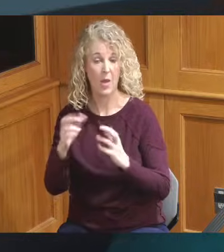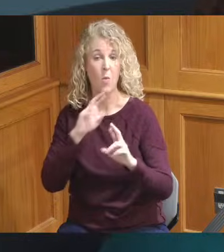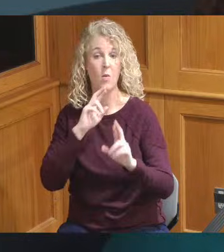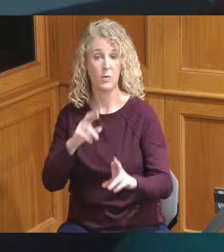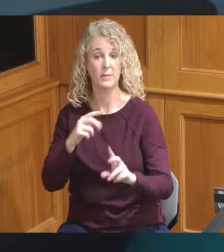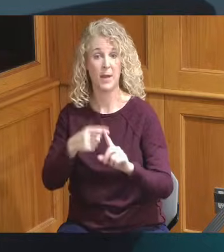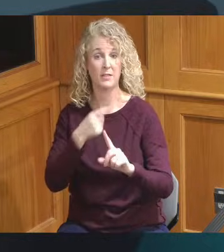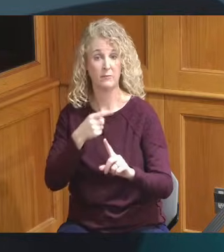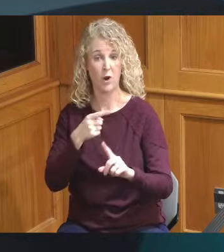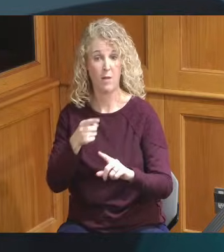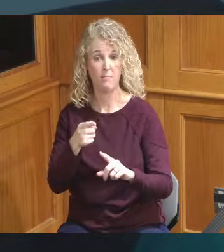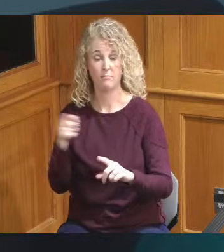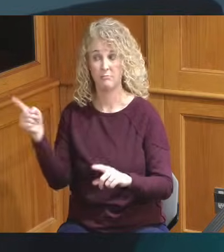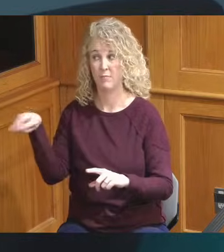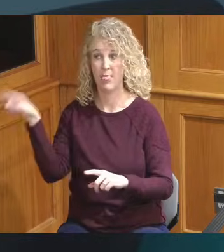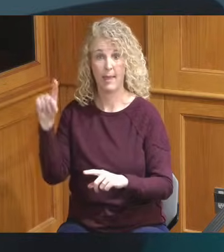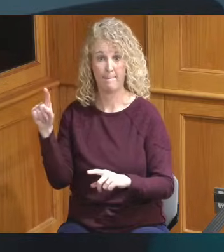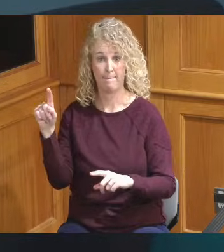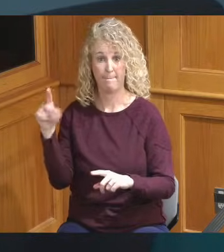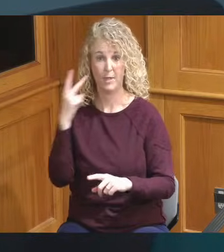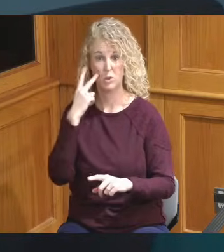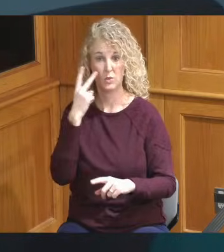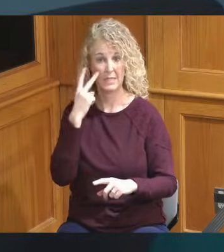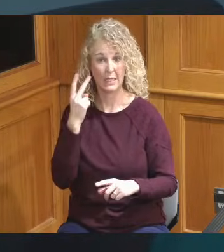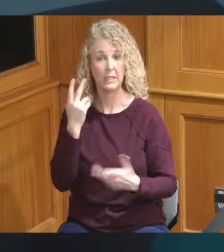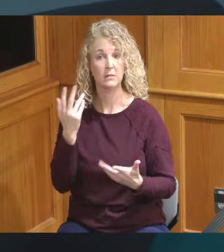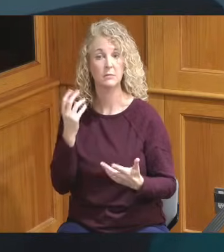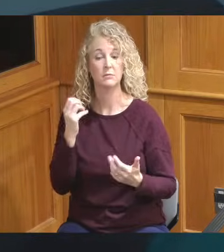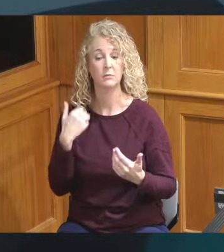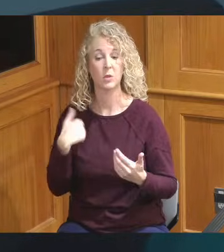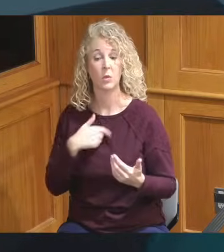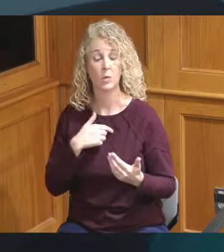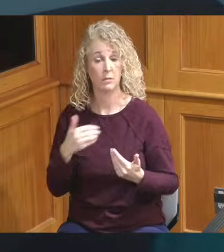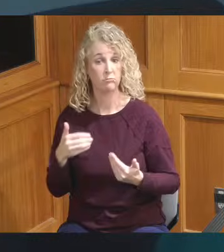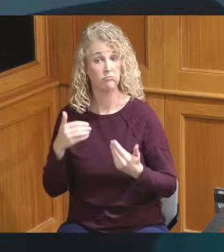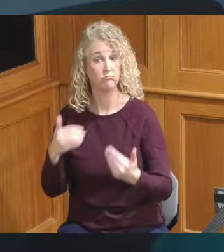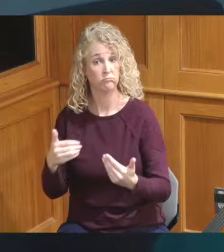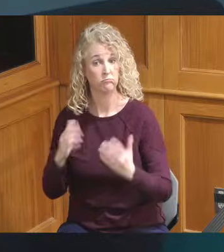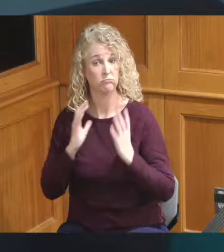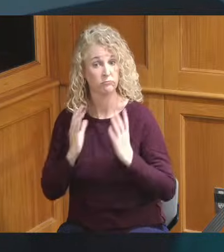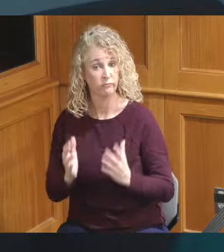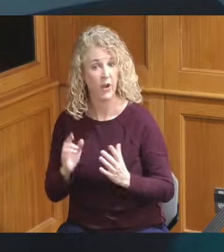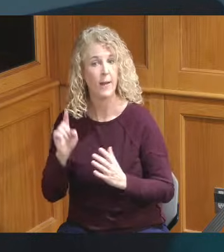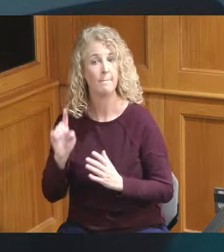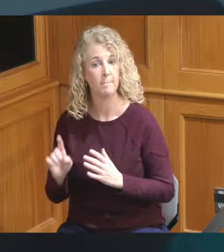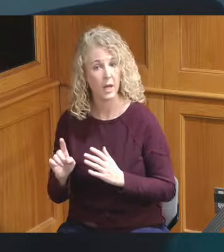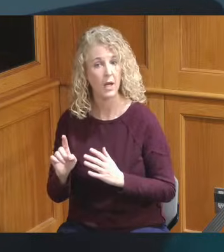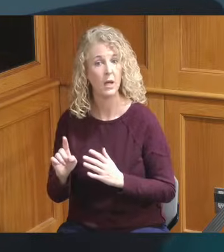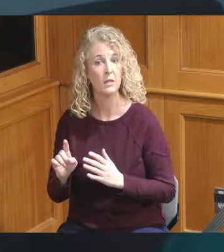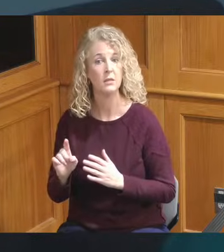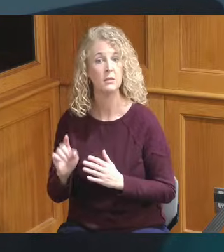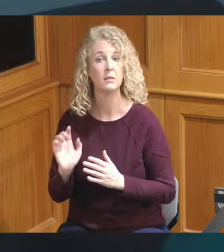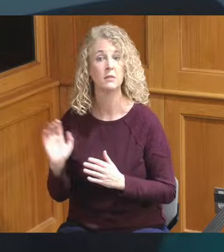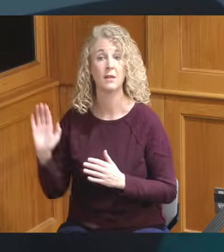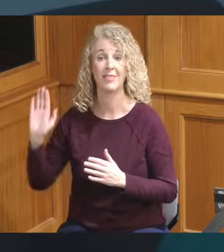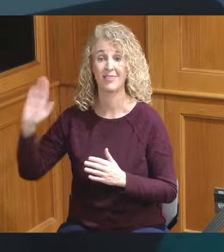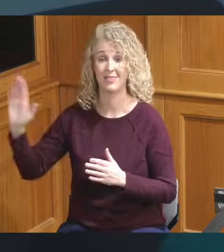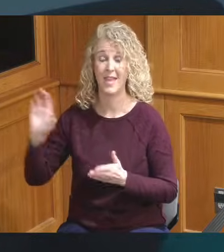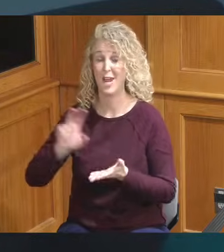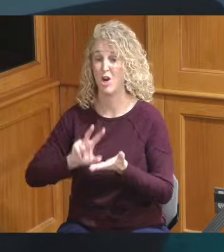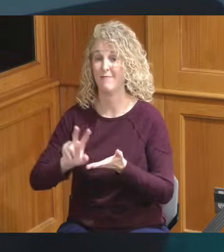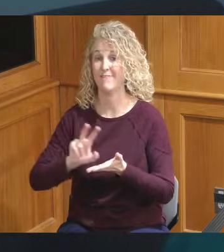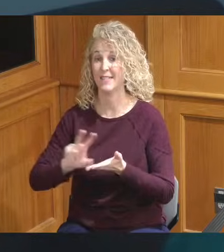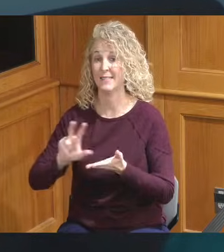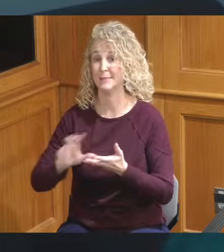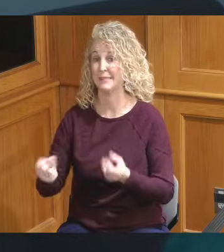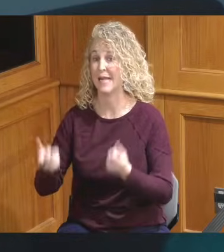the record as we how how we move forward and what is the investment from one Ohio. So, I wanted to